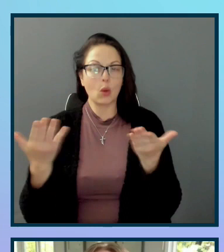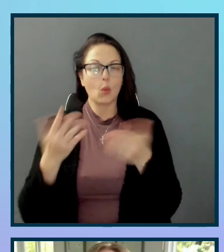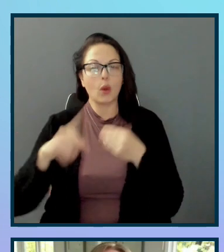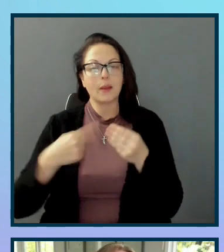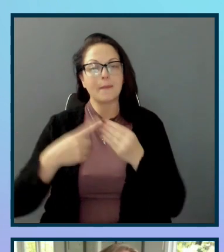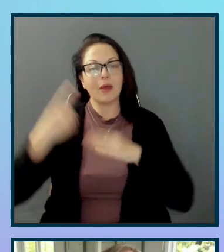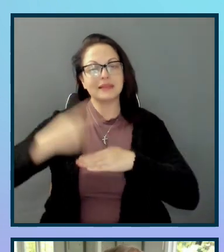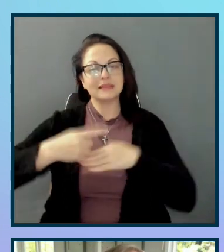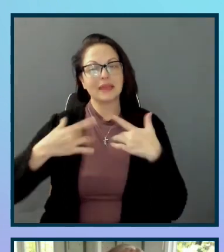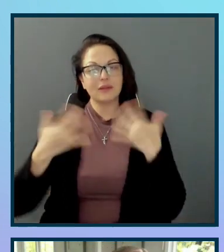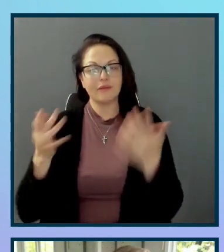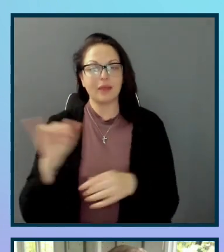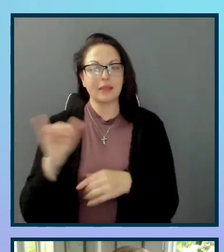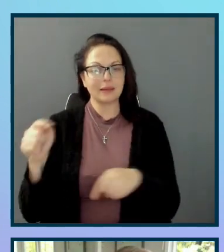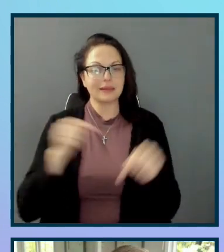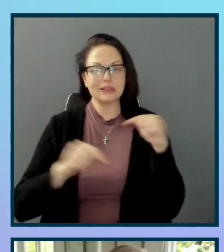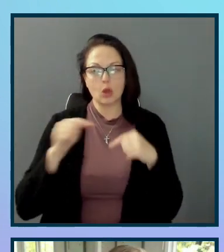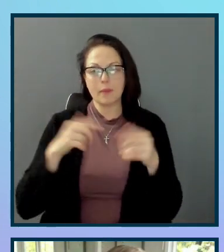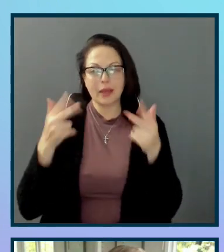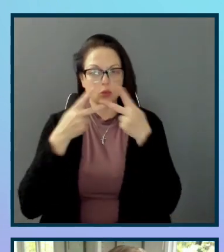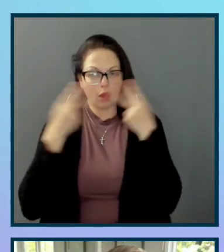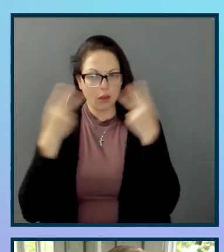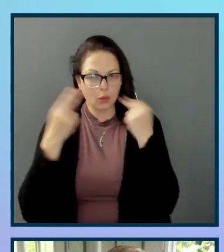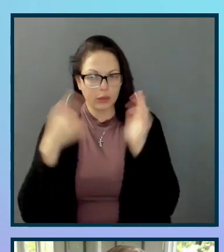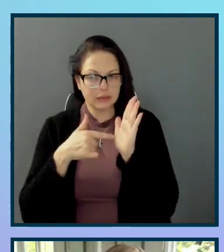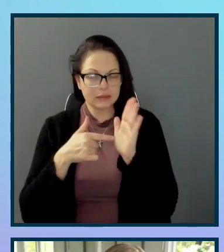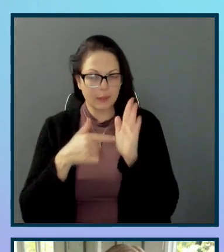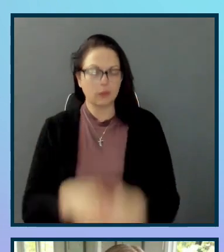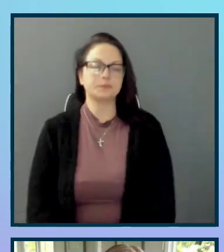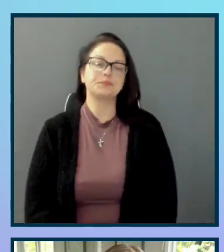So let's go back to the Halloween example, that's a good one, so let's go back to Halloween.